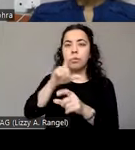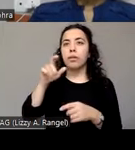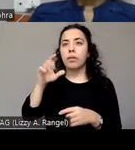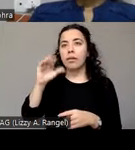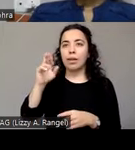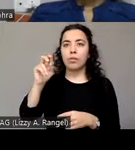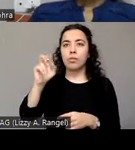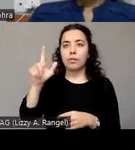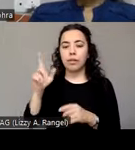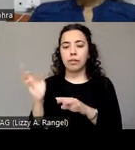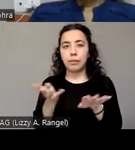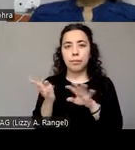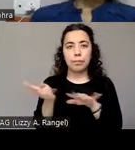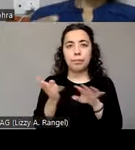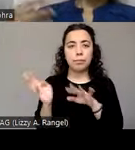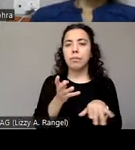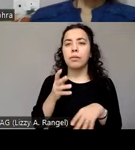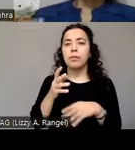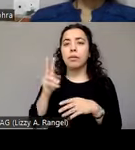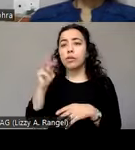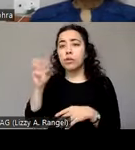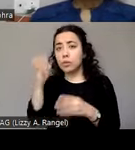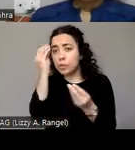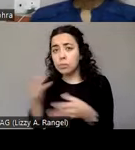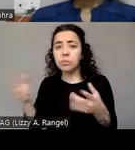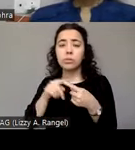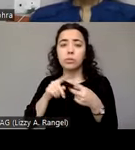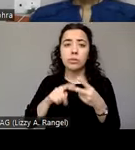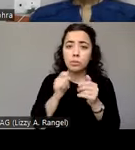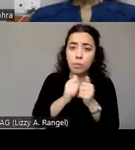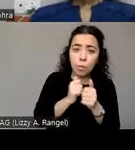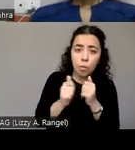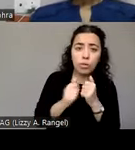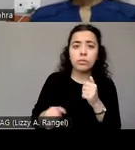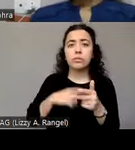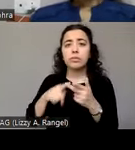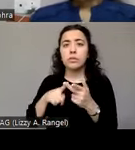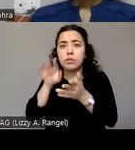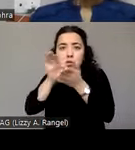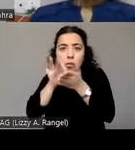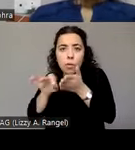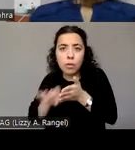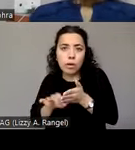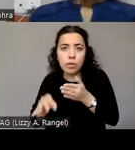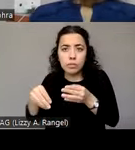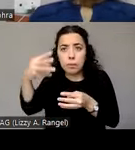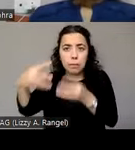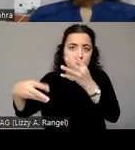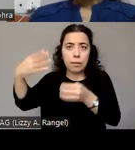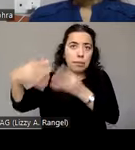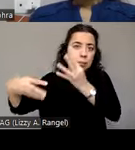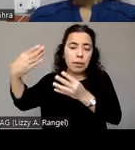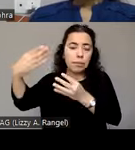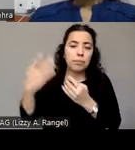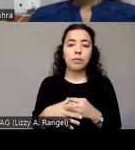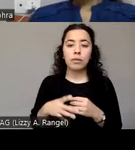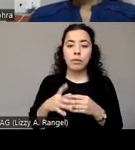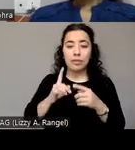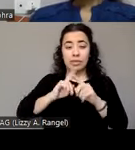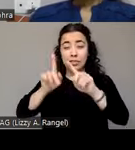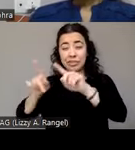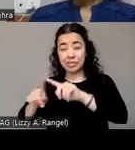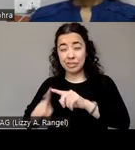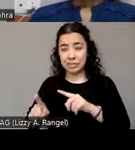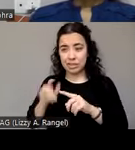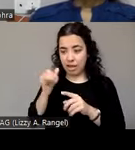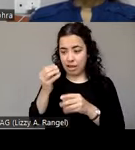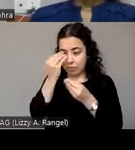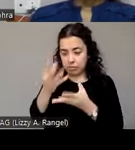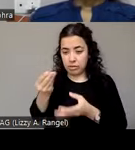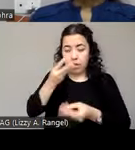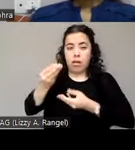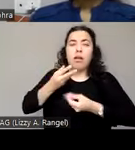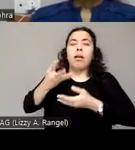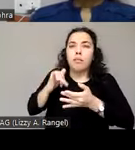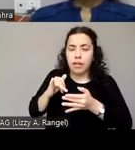which would have scores continuously updating. All this information, it creates challenges for people